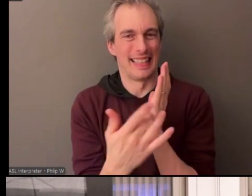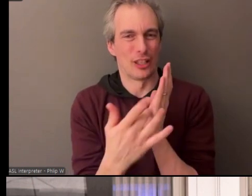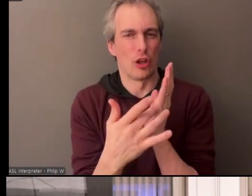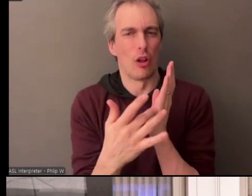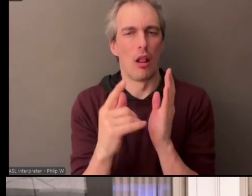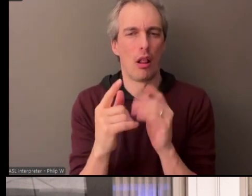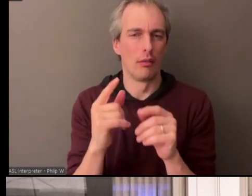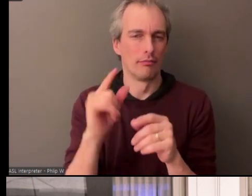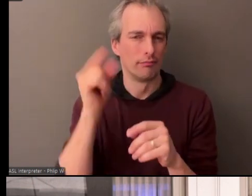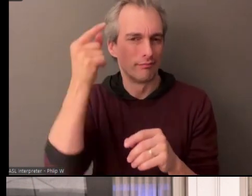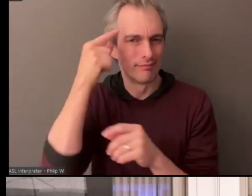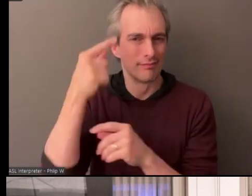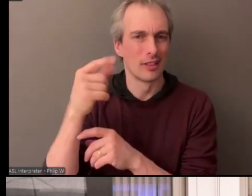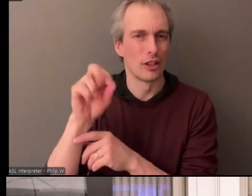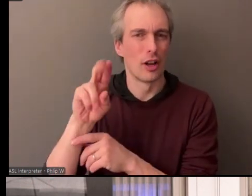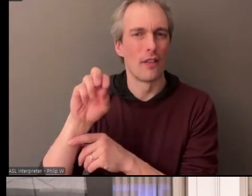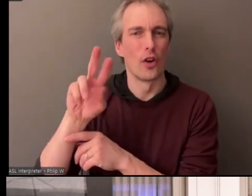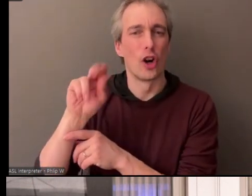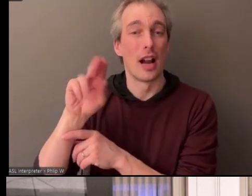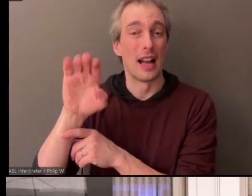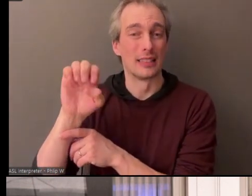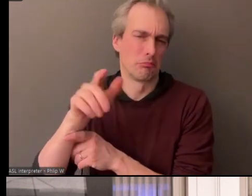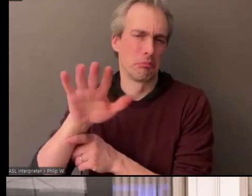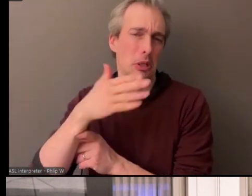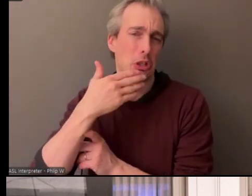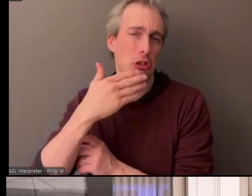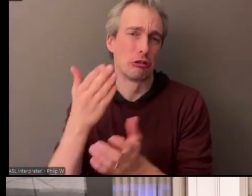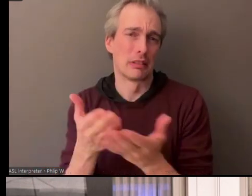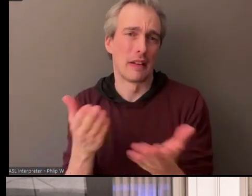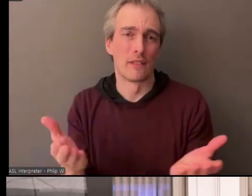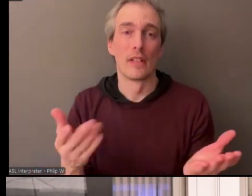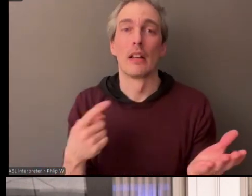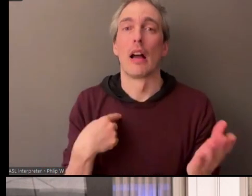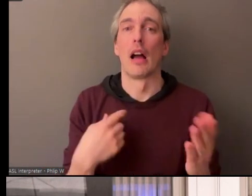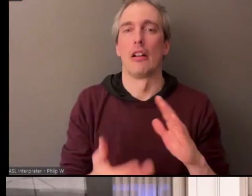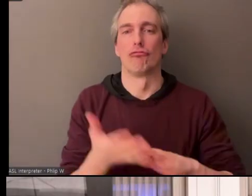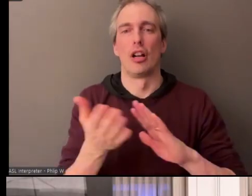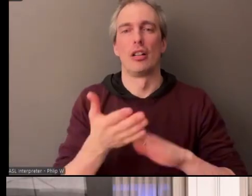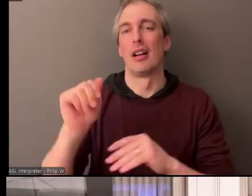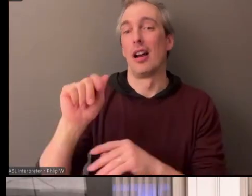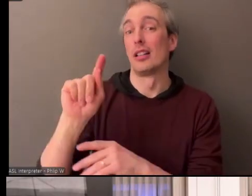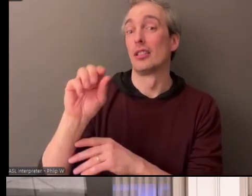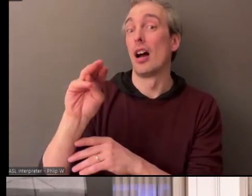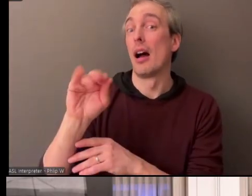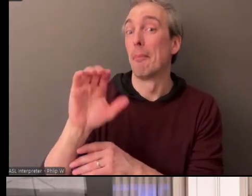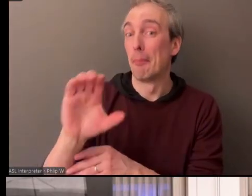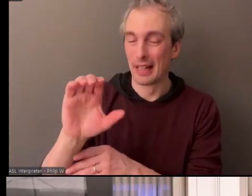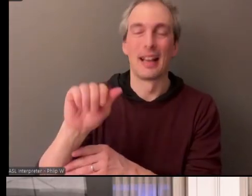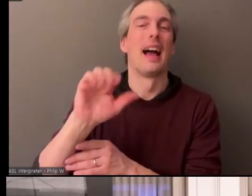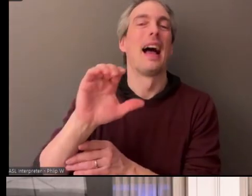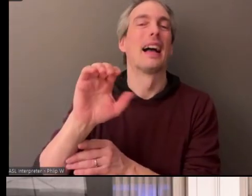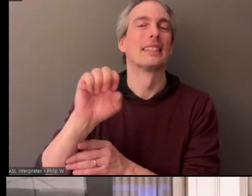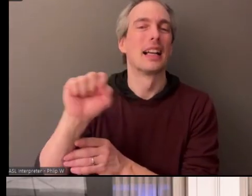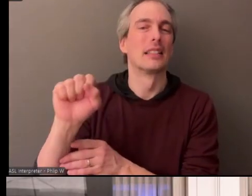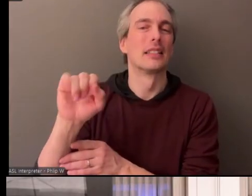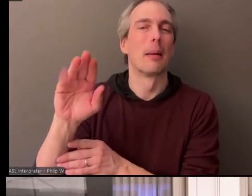I maintain AtomicA11y.com, reference criteria for basically everything you want to build.